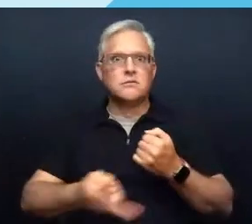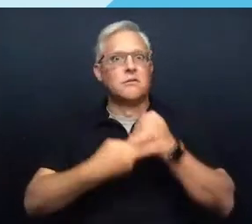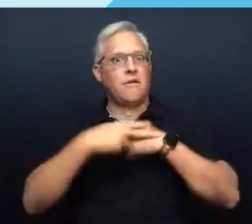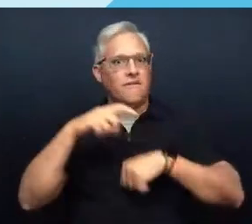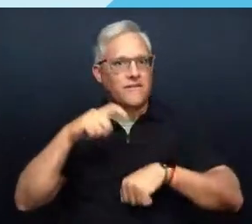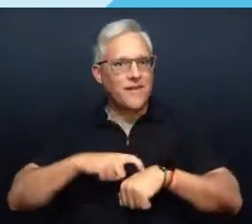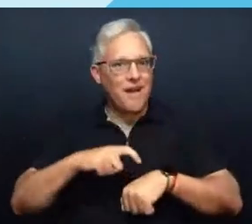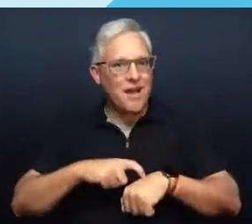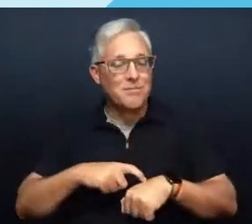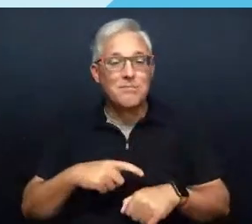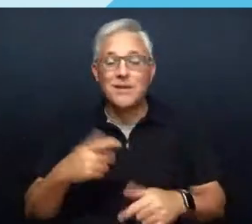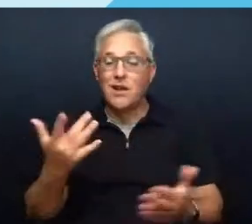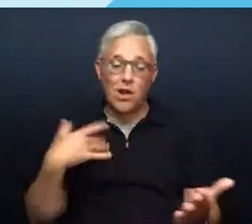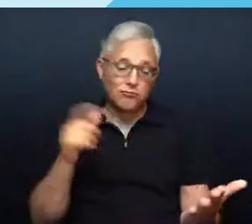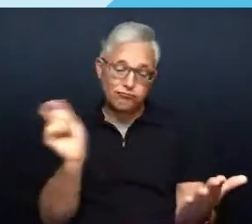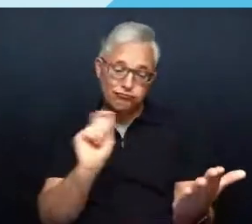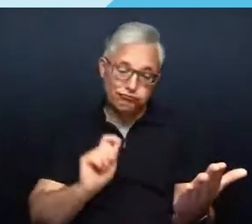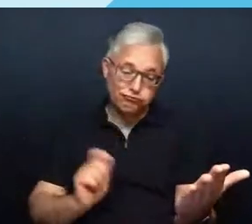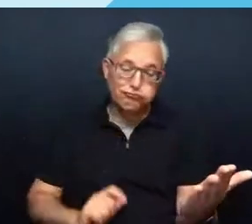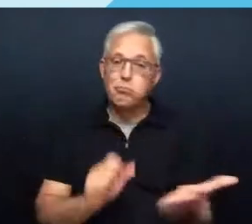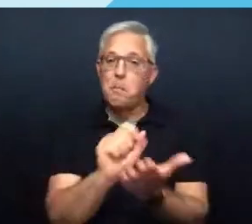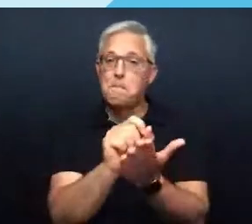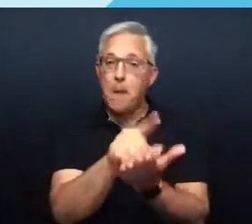could just airdrop the notes between me and the note taker.